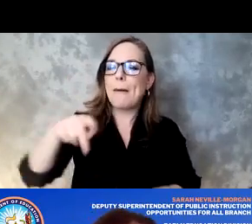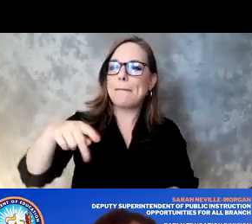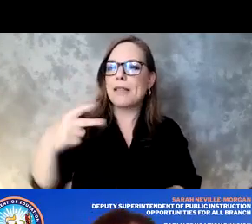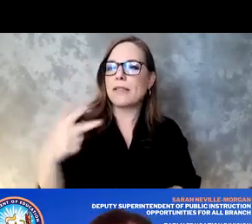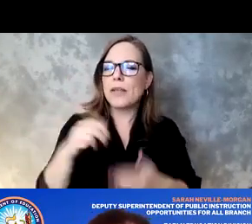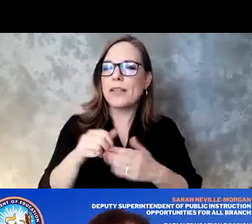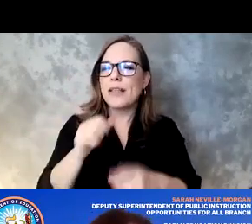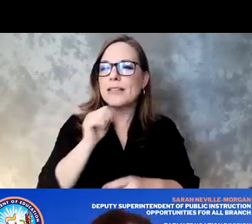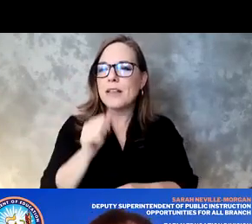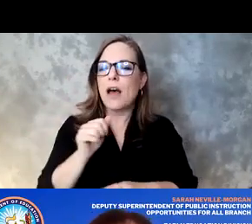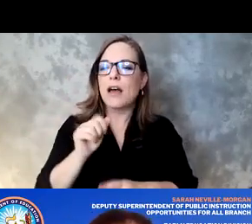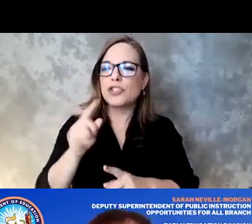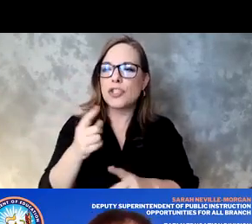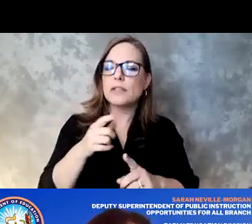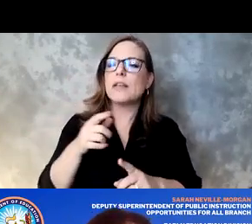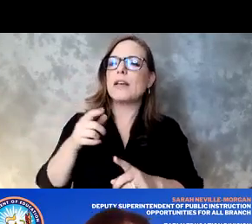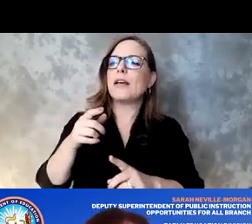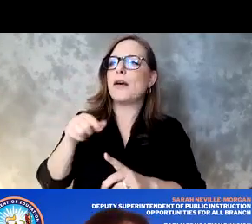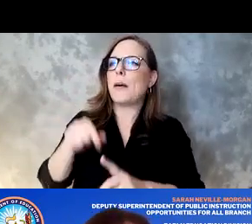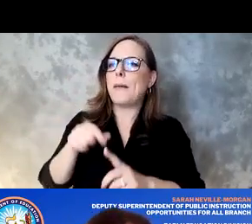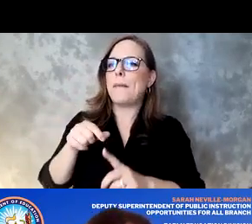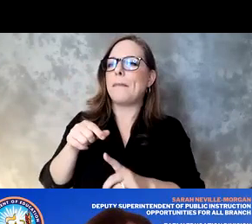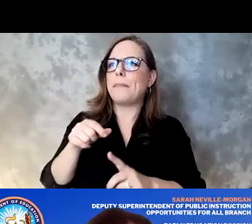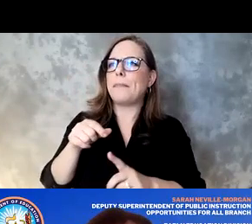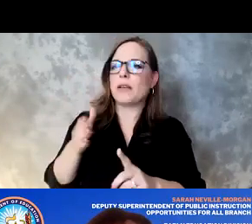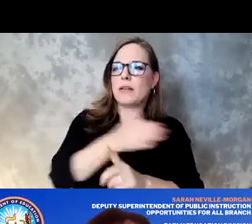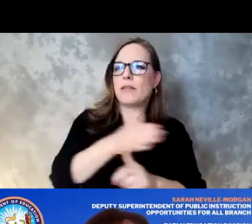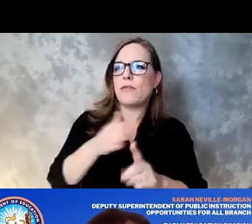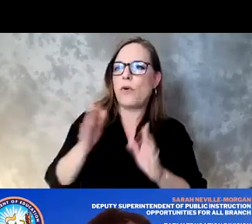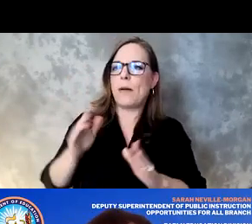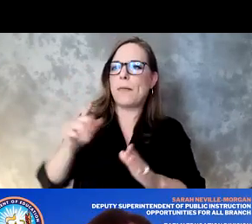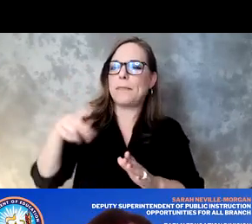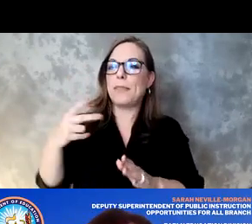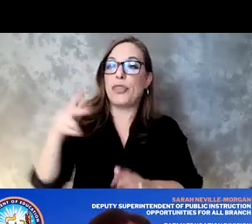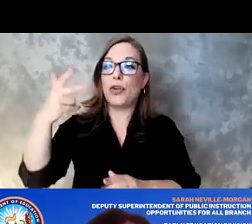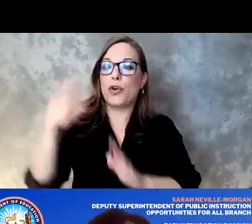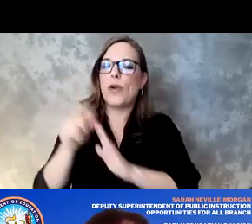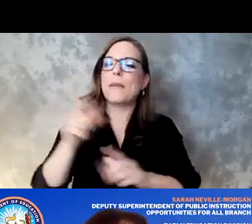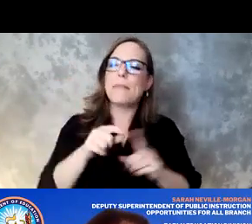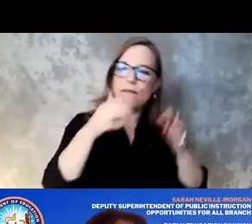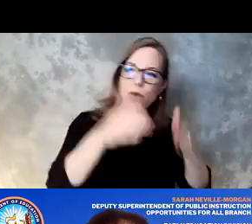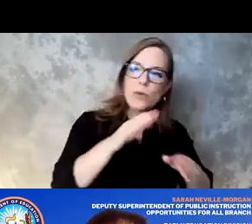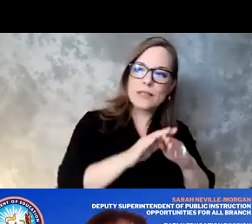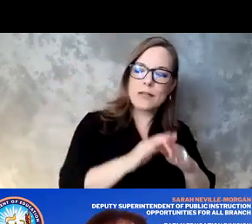but really focusing on PreKindergarten to Third grade in our efforts here at least currently.